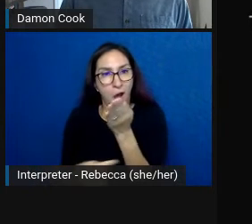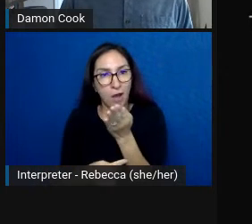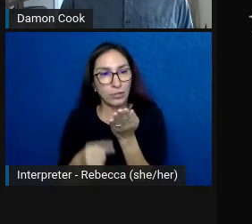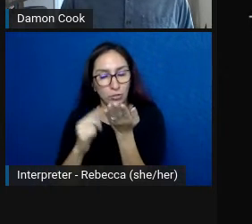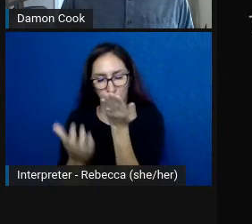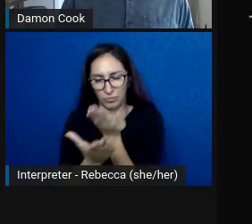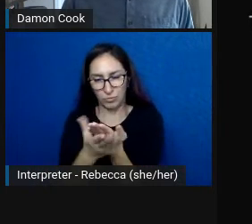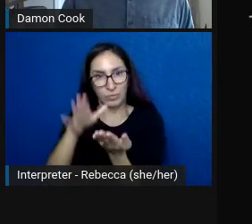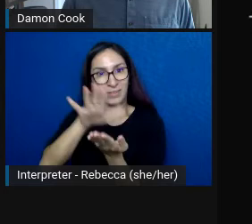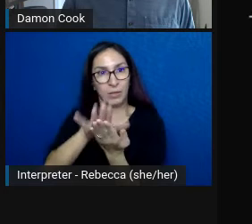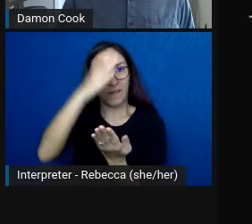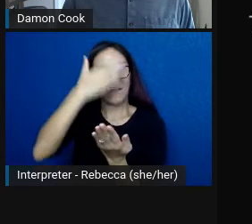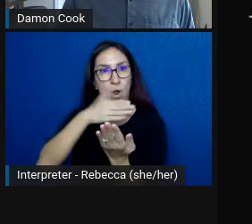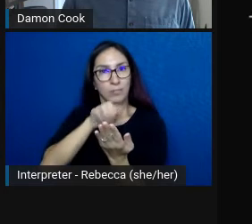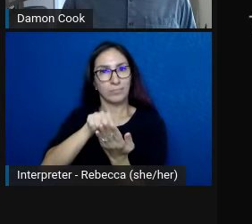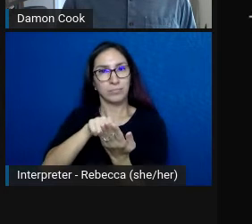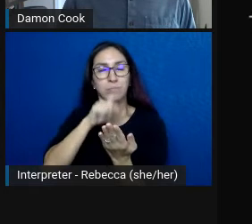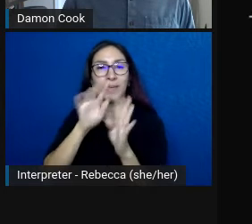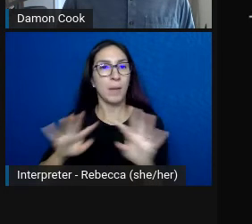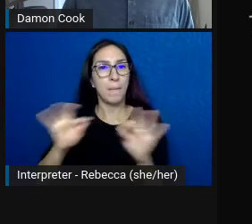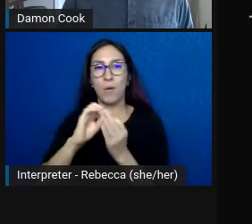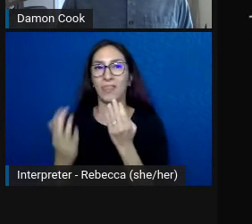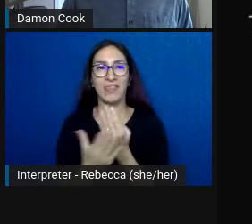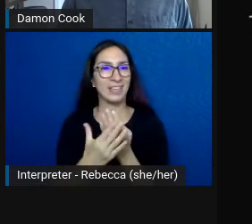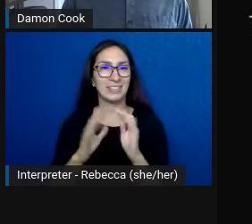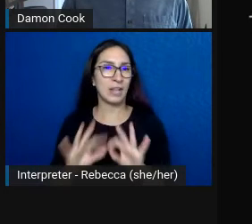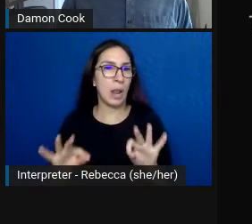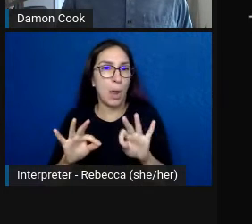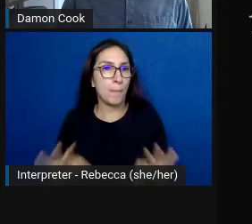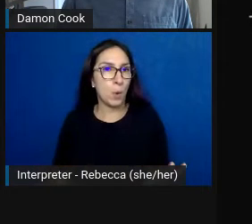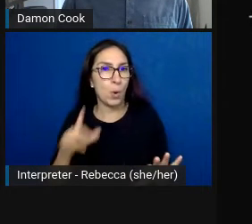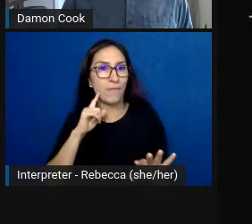It is important to remember that ARIA only updates the accessibility tree